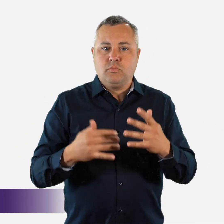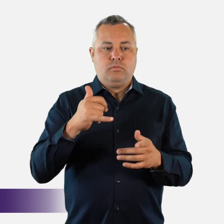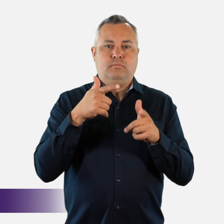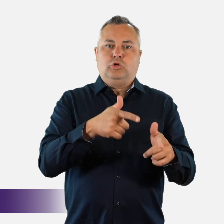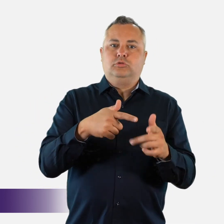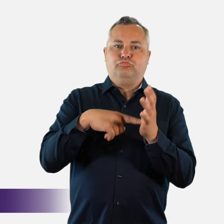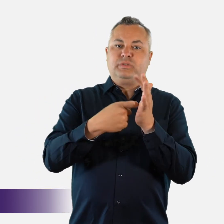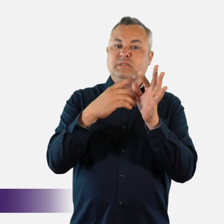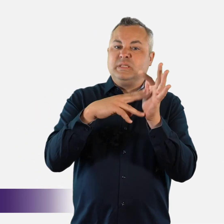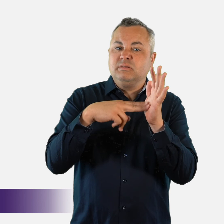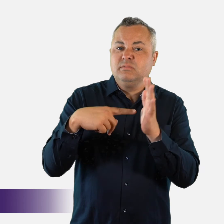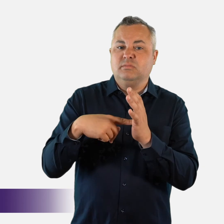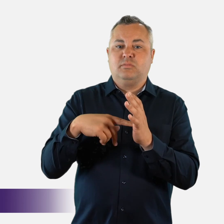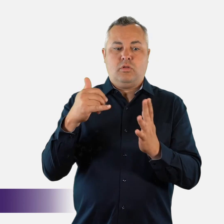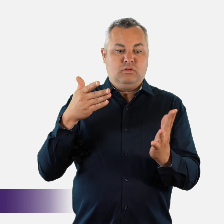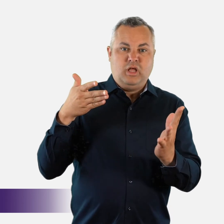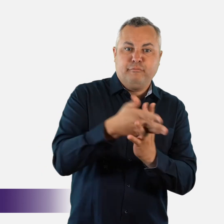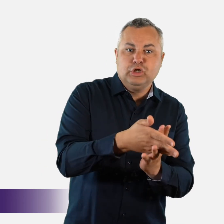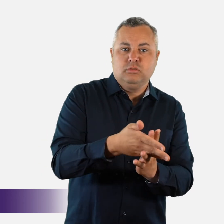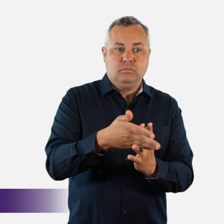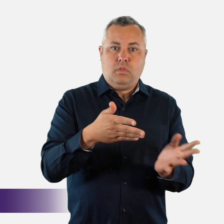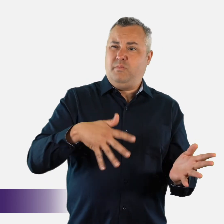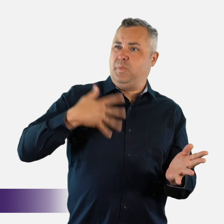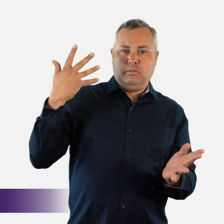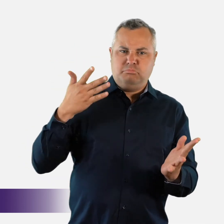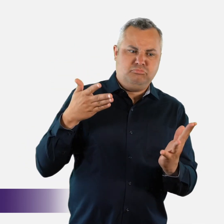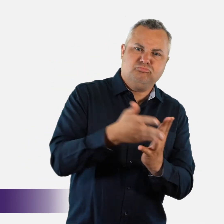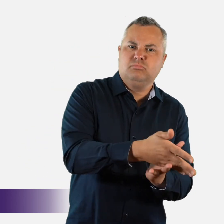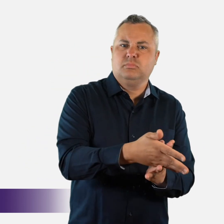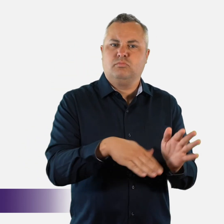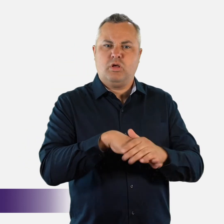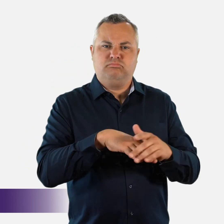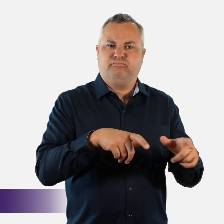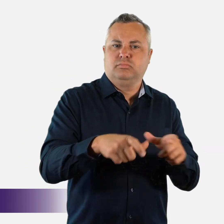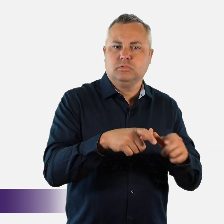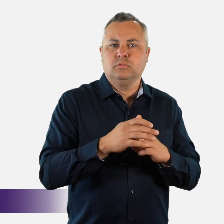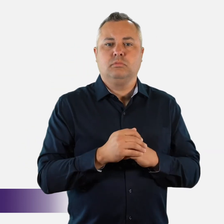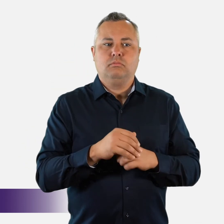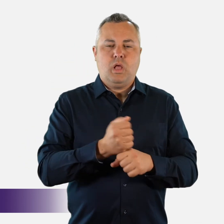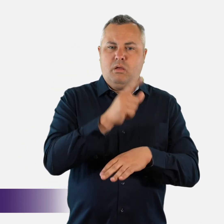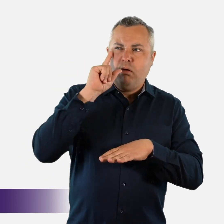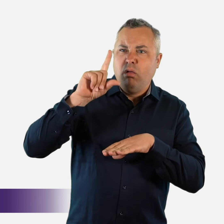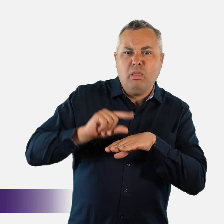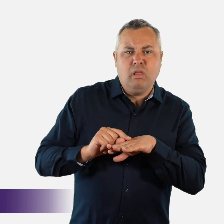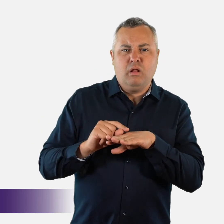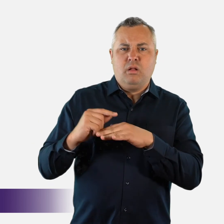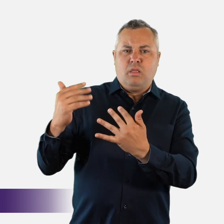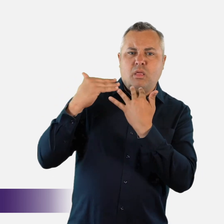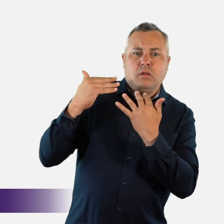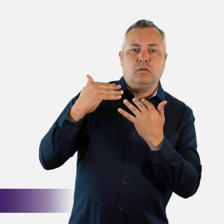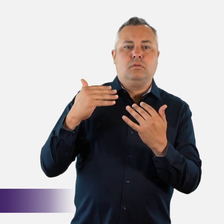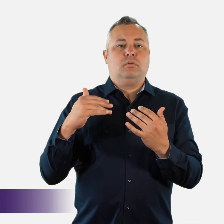forced treatments, forced interventions, humiliation and harassment,